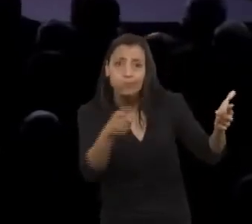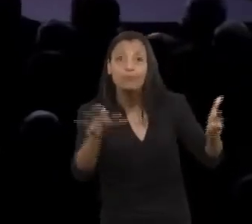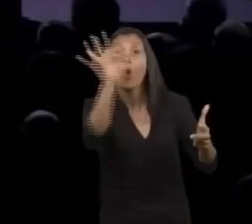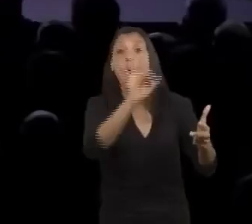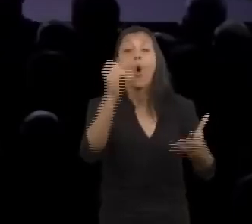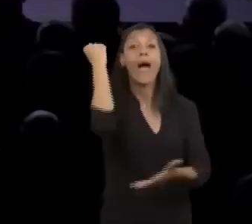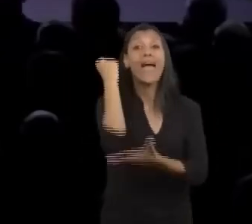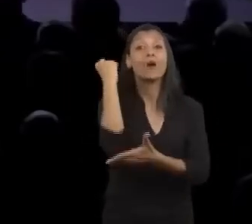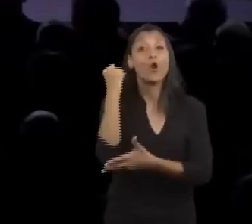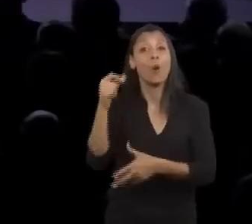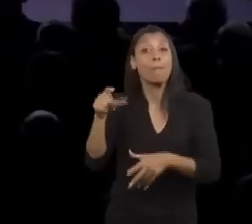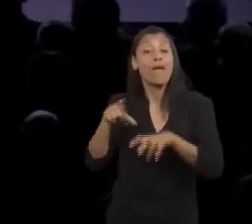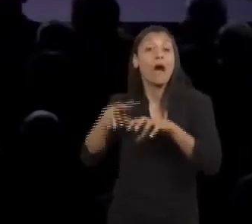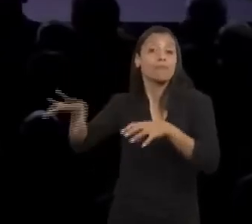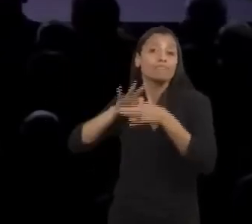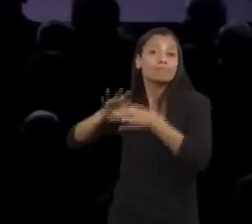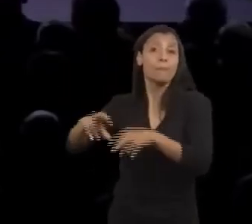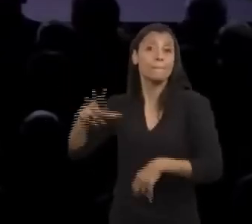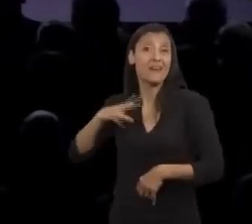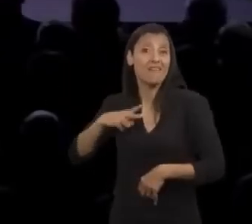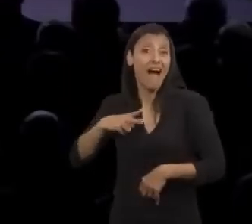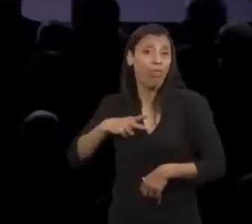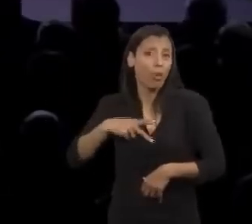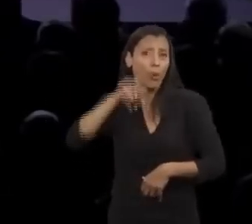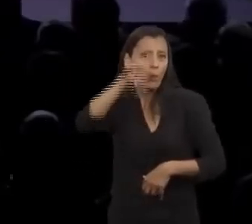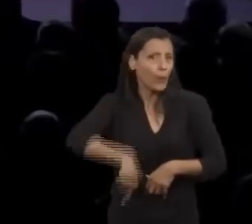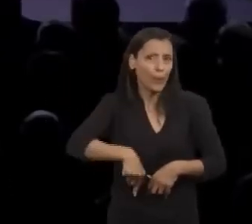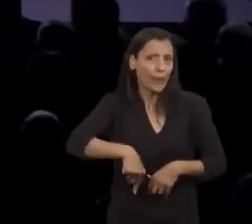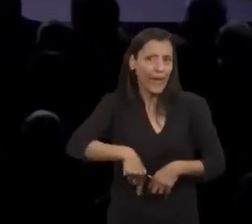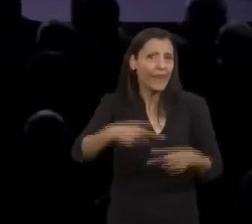the benefits are all captured by the private sector.